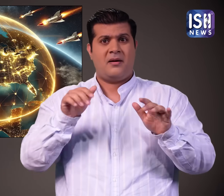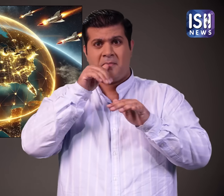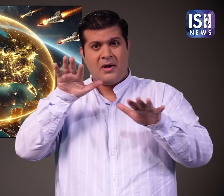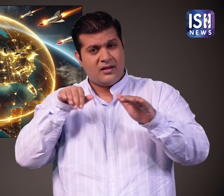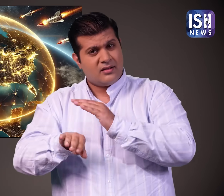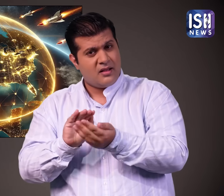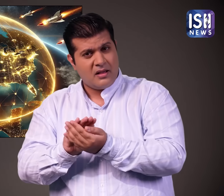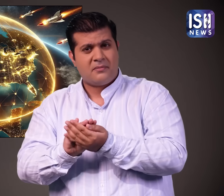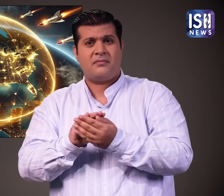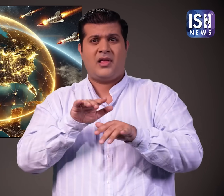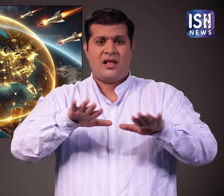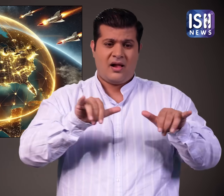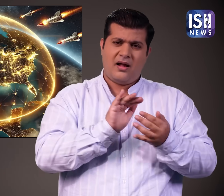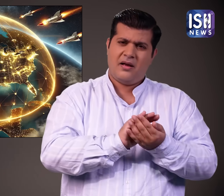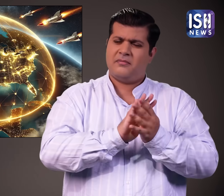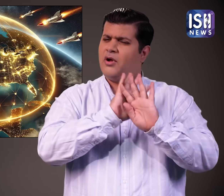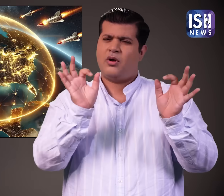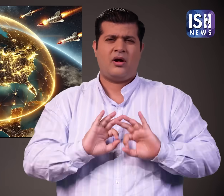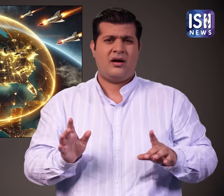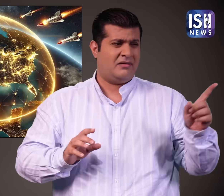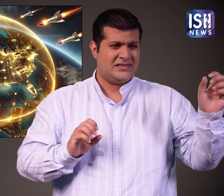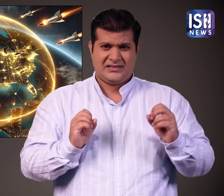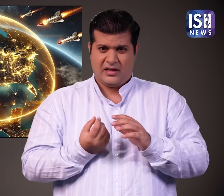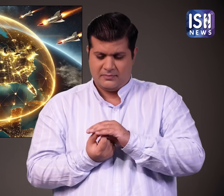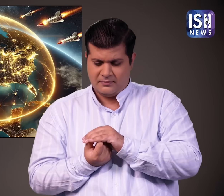Similar weapons are also being placed underwater and on land as well.